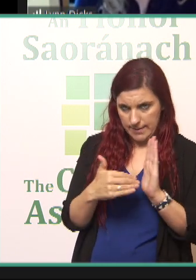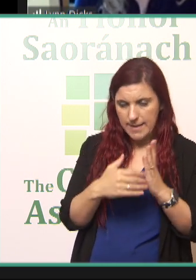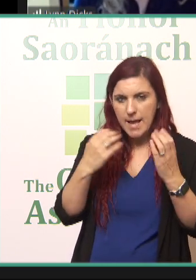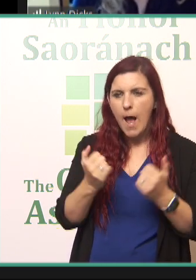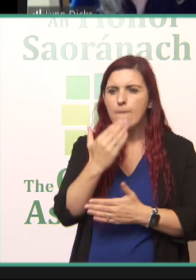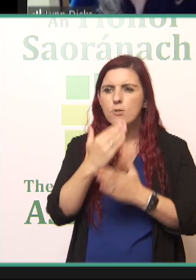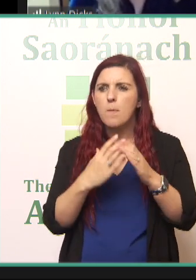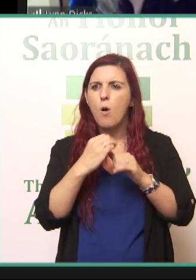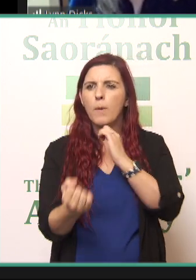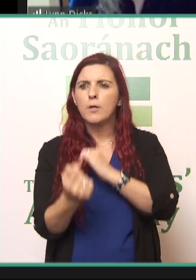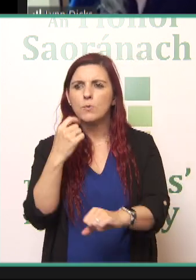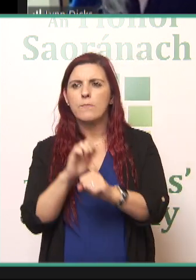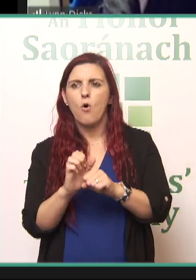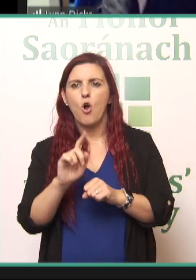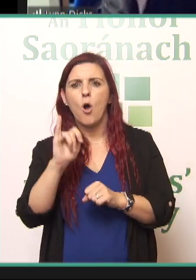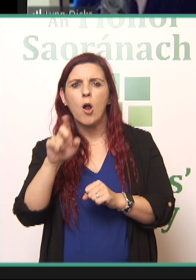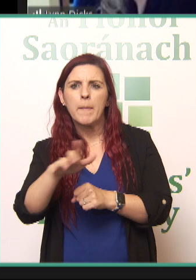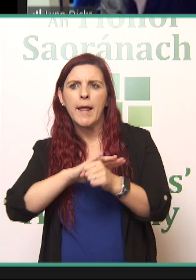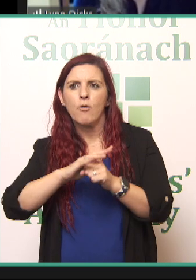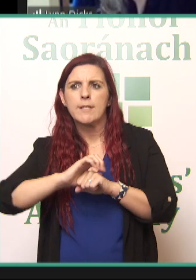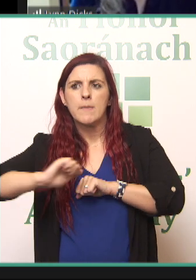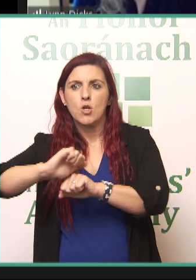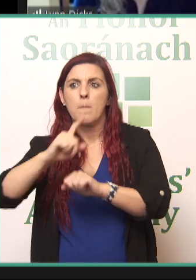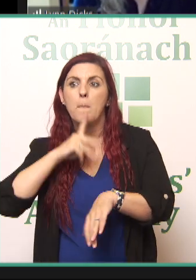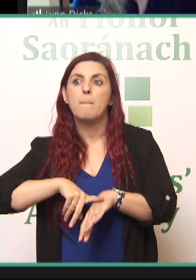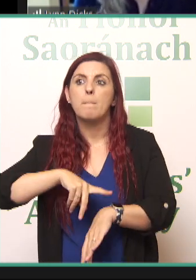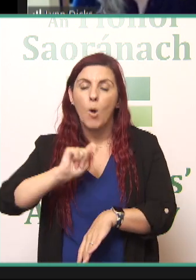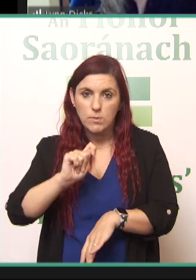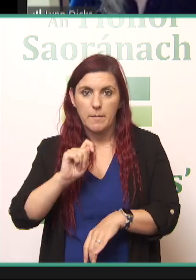Urban expansion and so on but it's it's mostly Agriculture and it's a combination of conversion